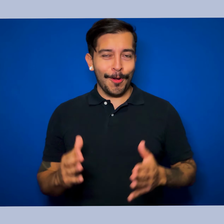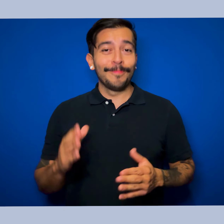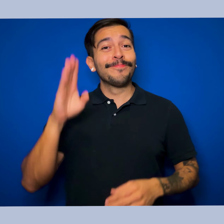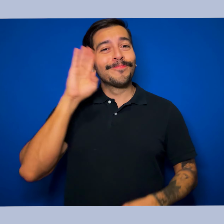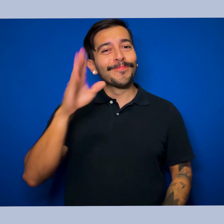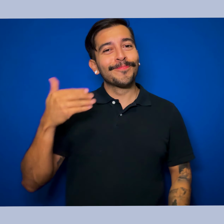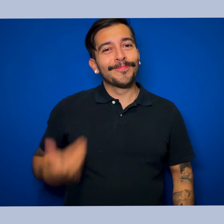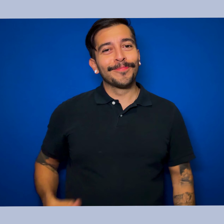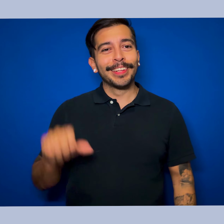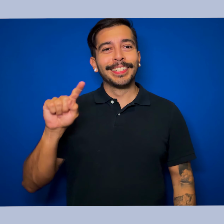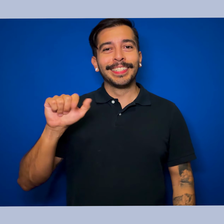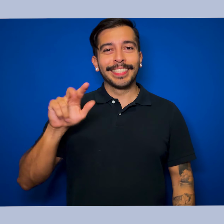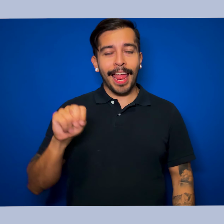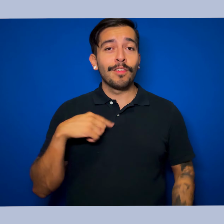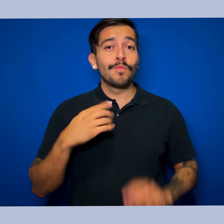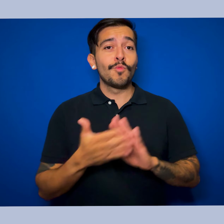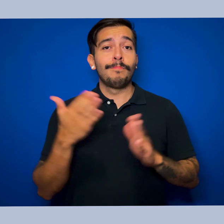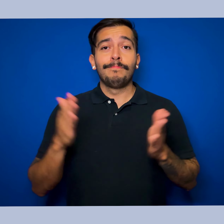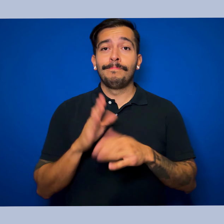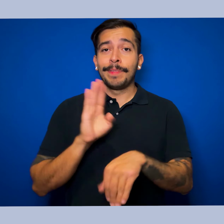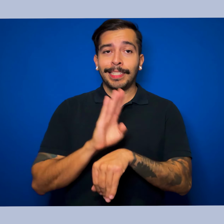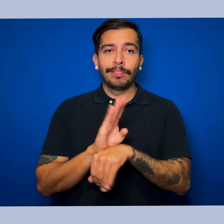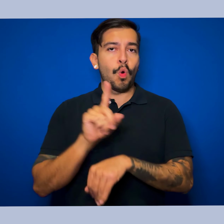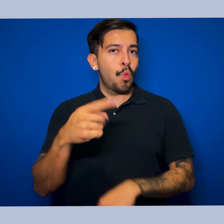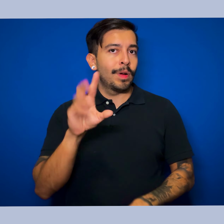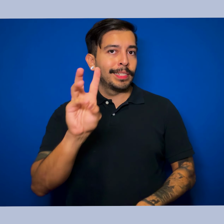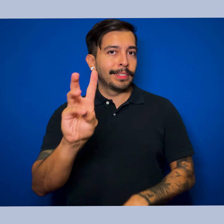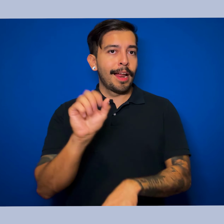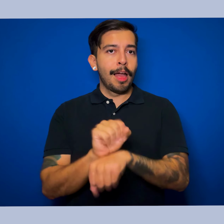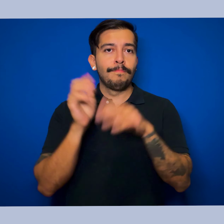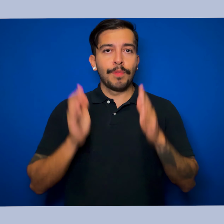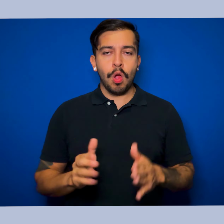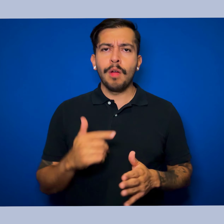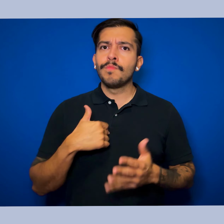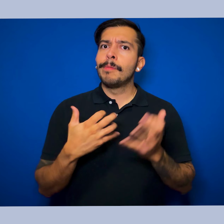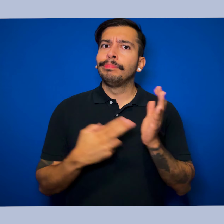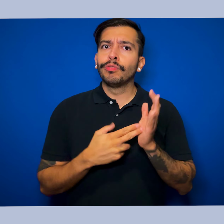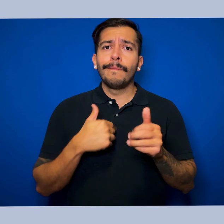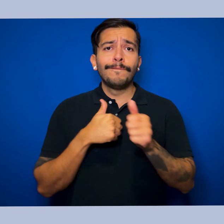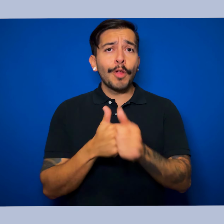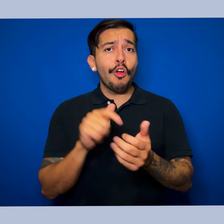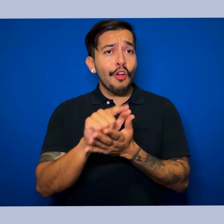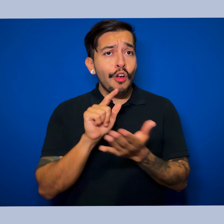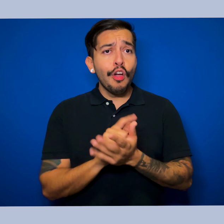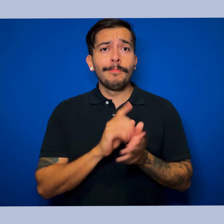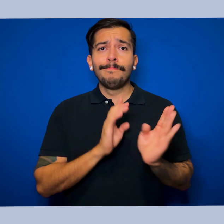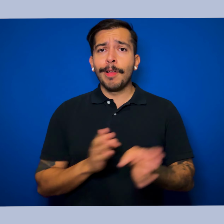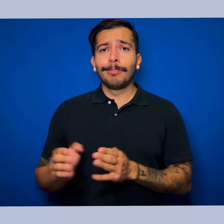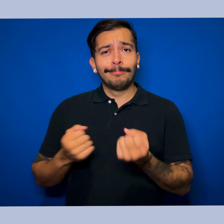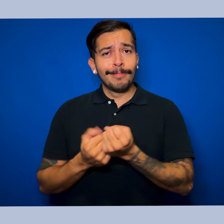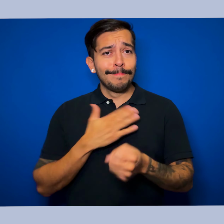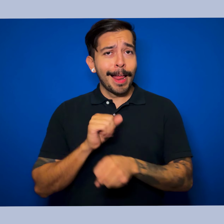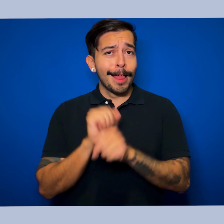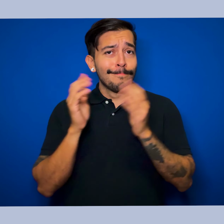Hi, I'm Stan. I run a small business with only six employees. I want to make sure I'm following the law and prepared to support my employees